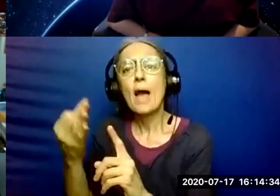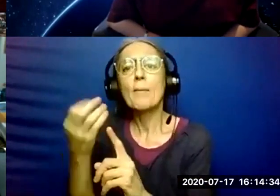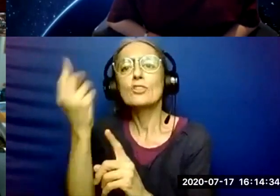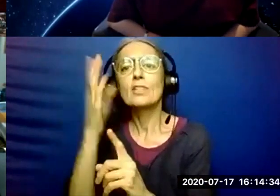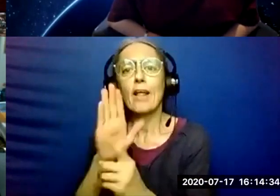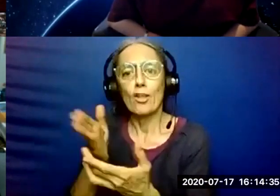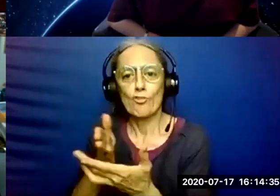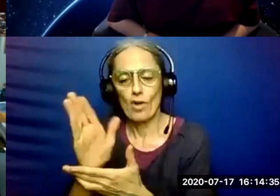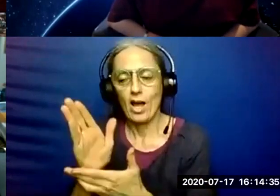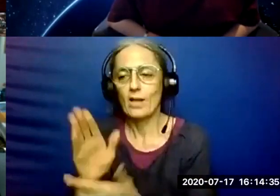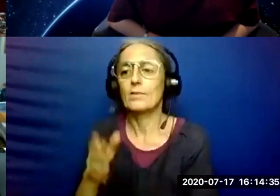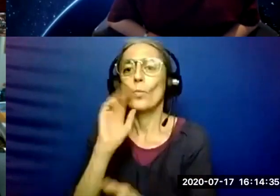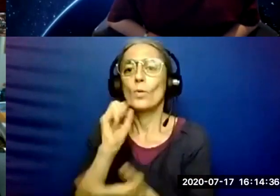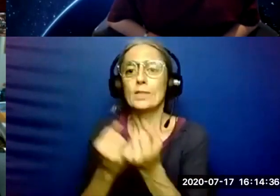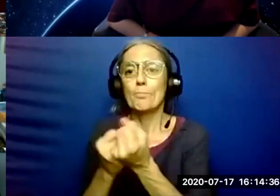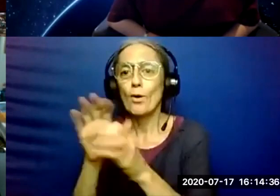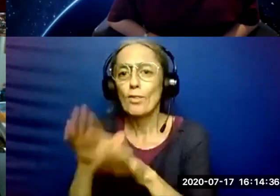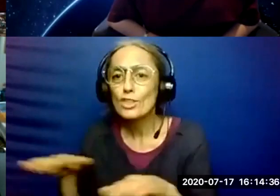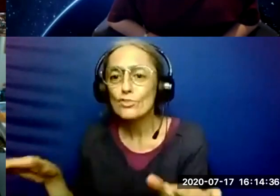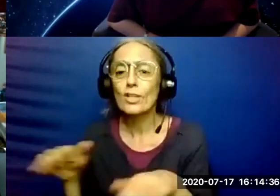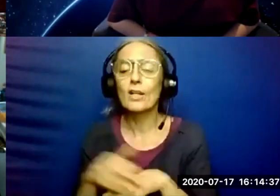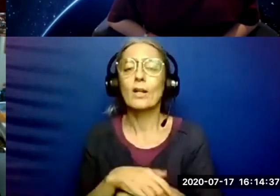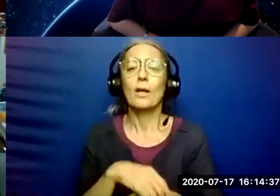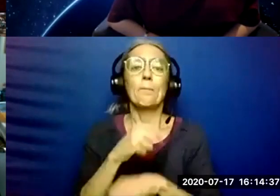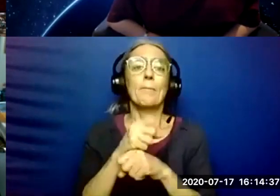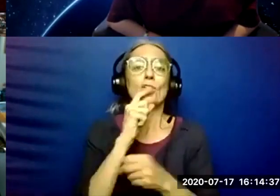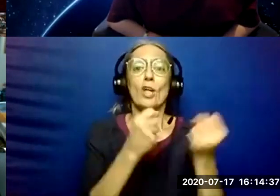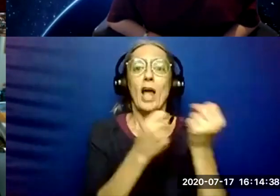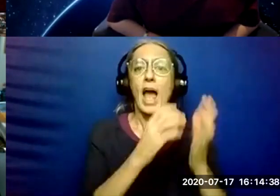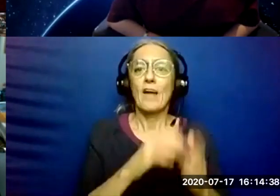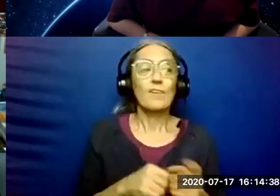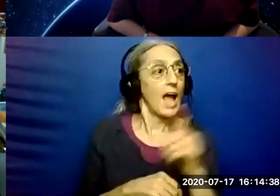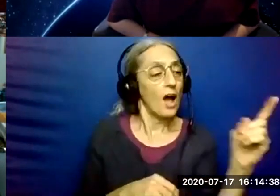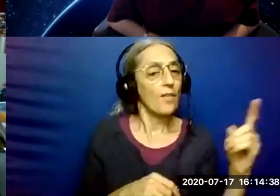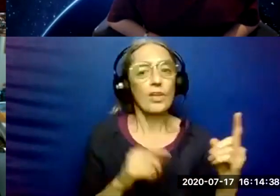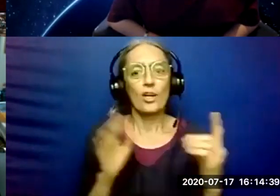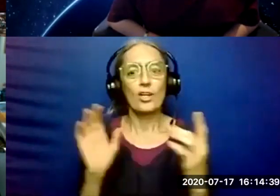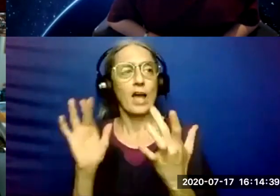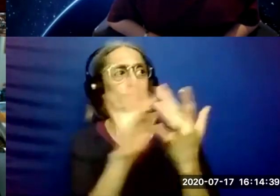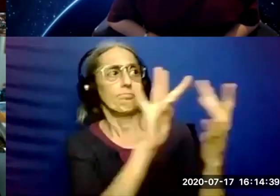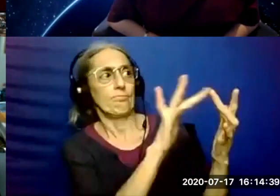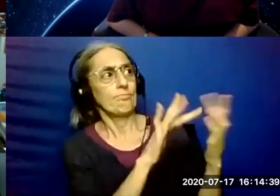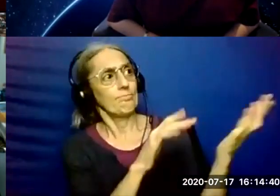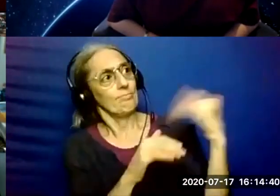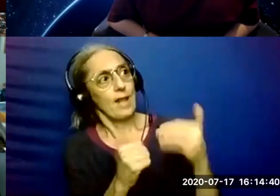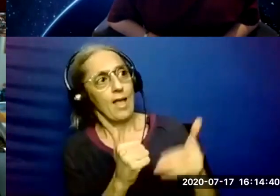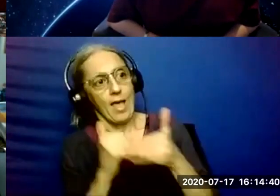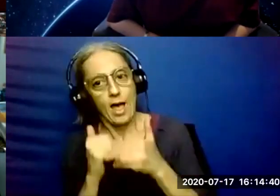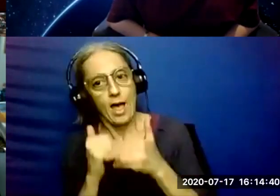That advocates are available to help their families ensure that they can get the services they need.